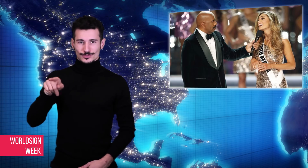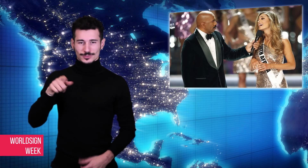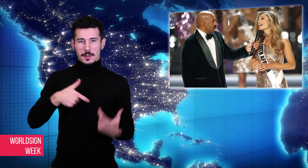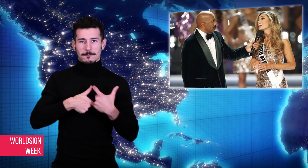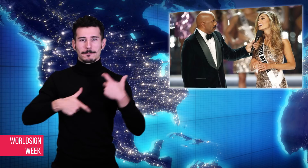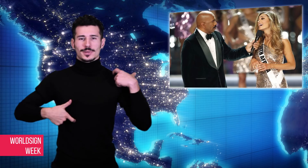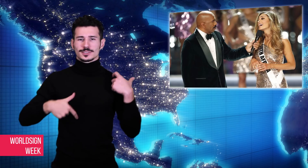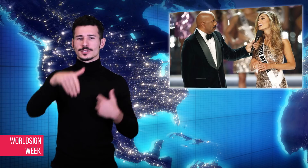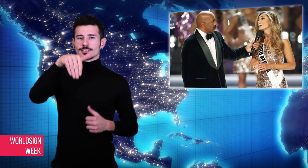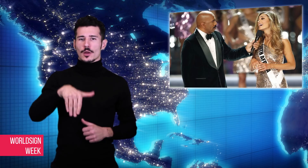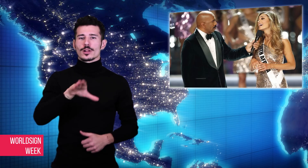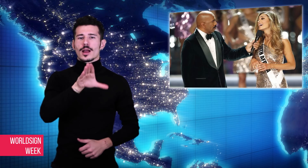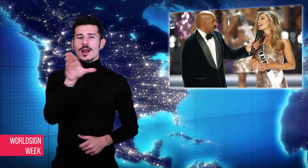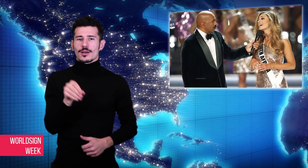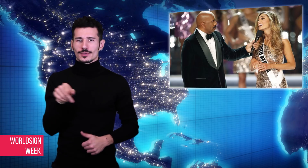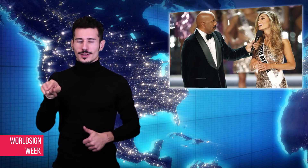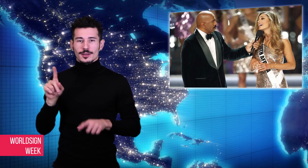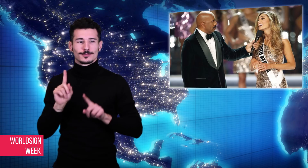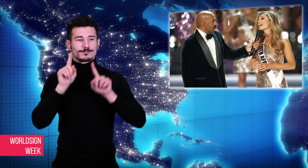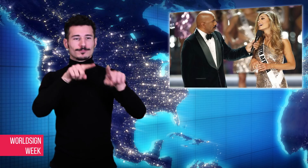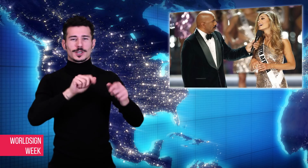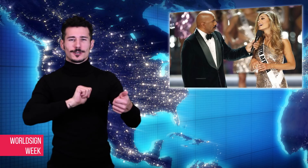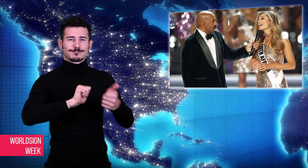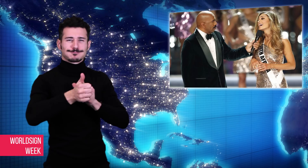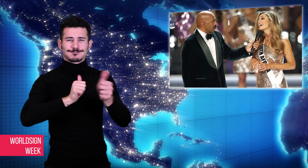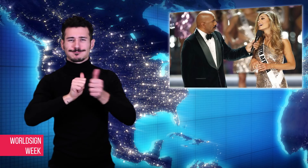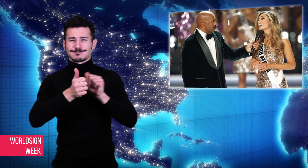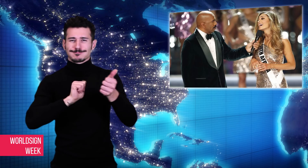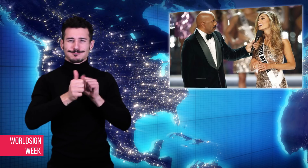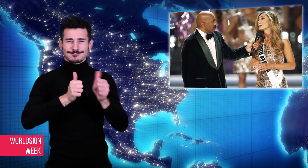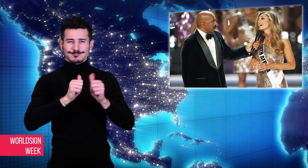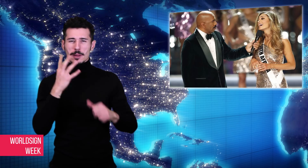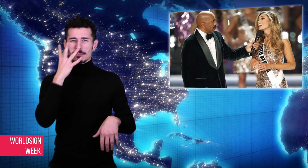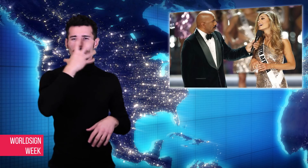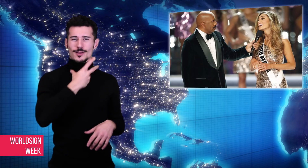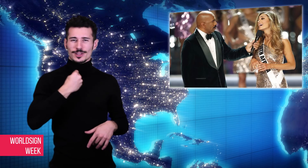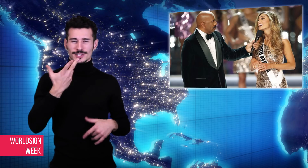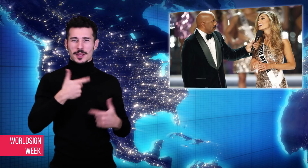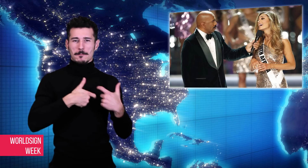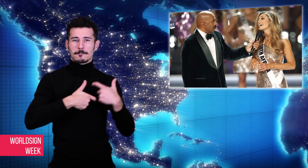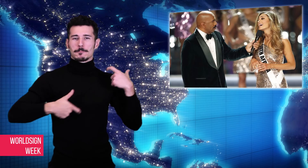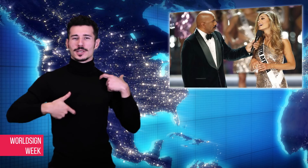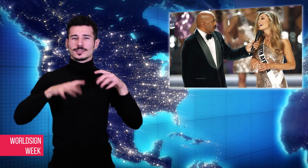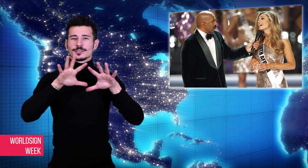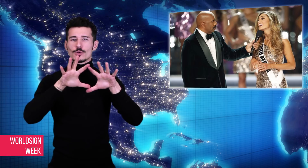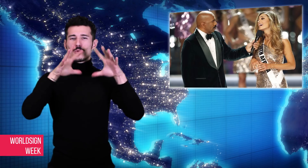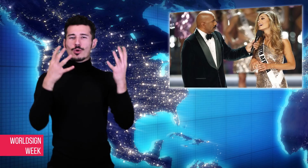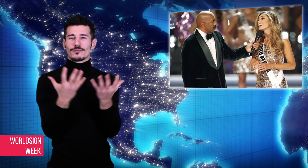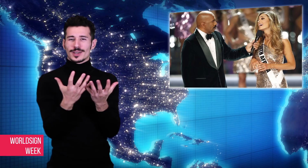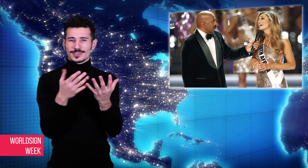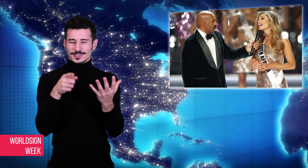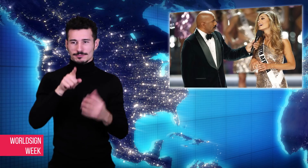years-old contestant as Miss South Africa, won the international “Miss